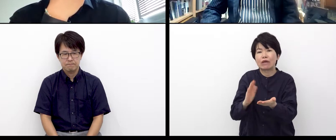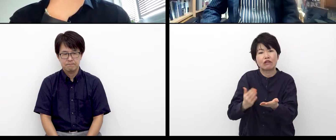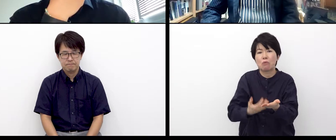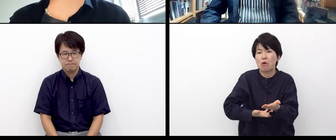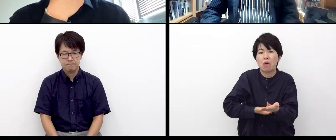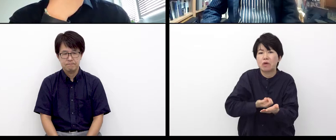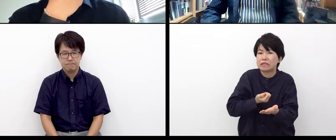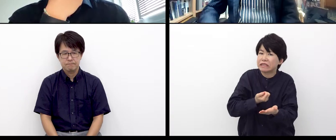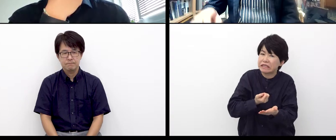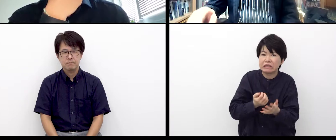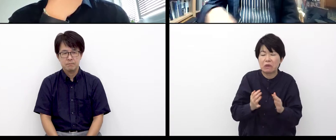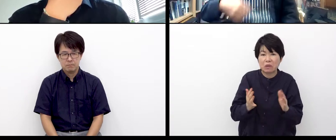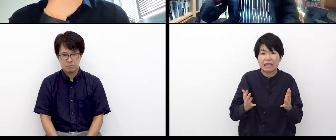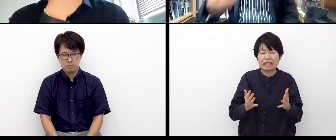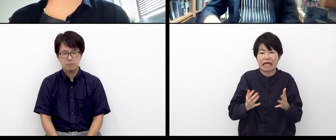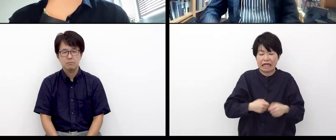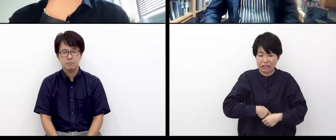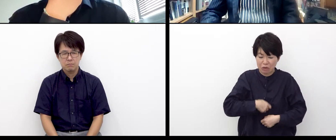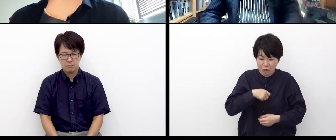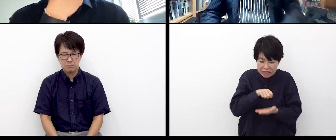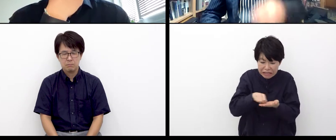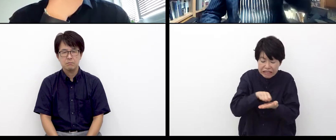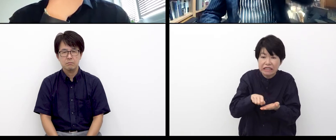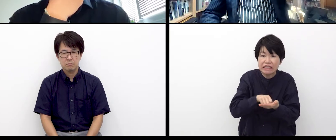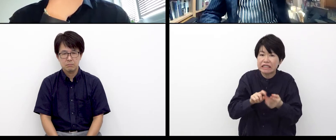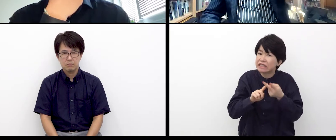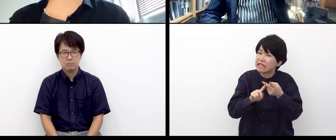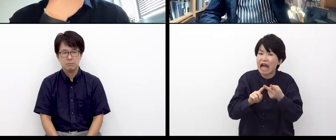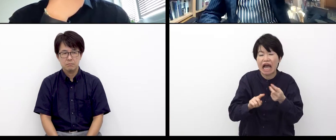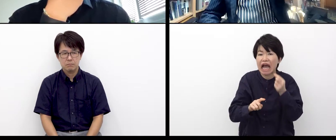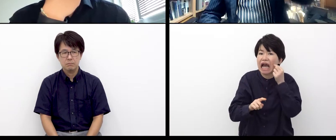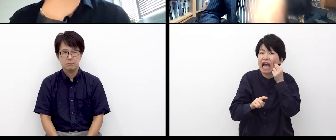I think it’s not rare that they don’t answer the questionnaire honestly.